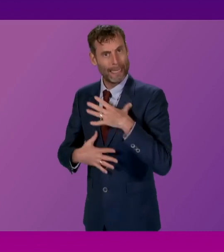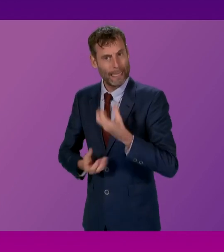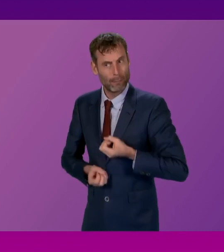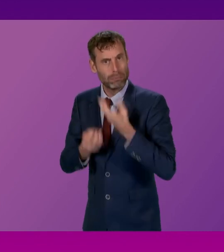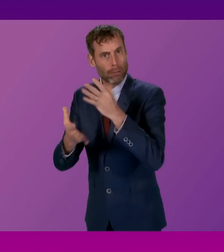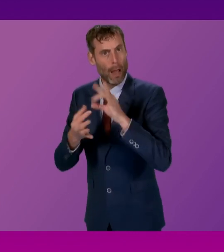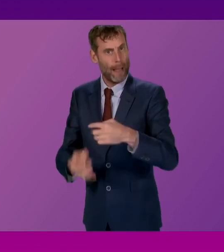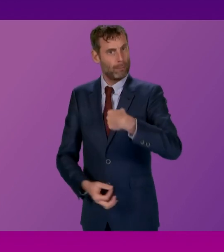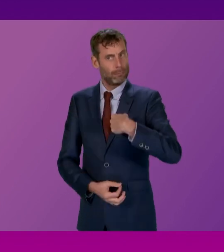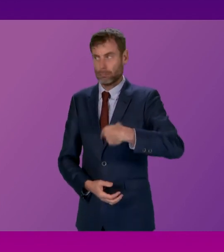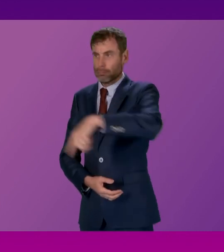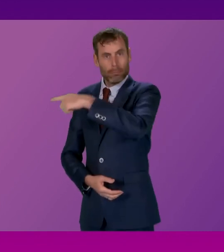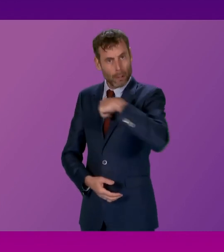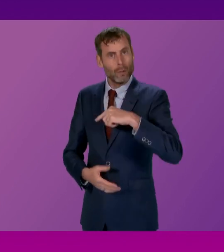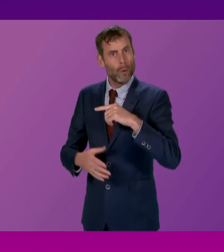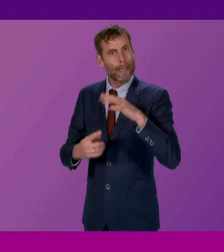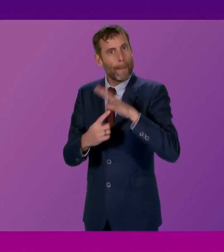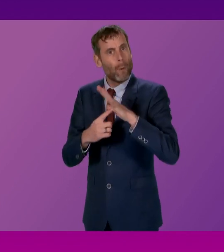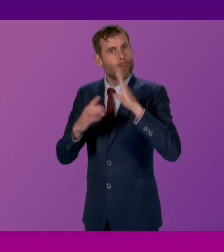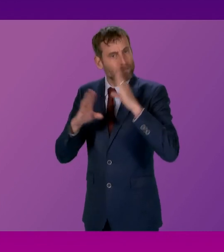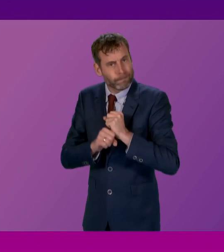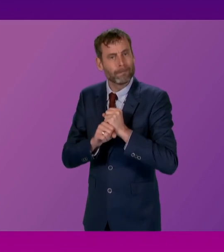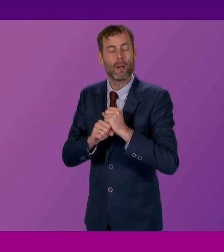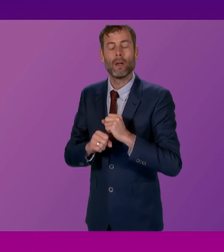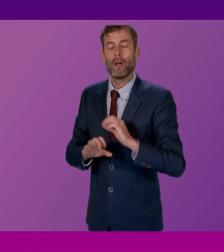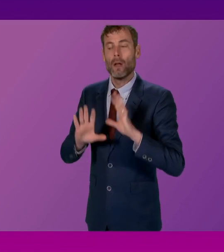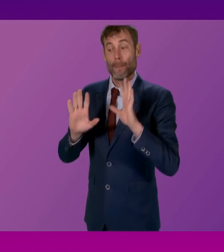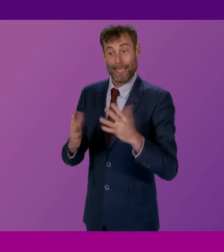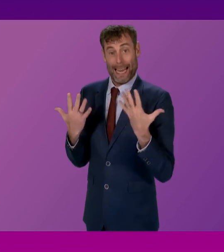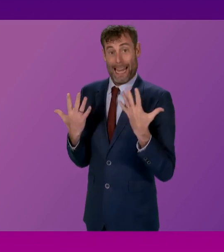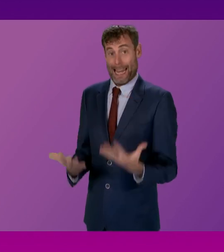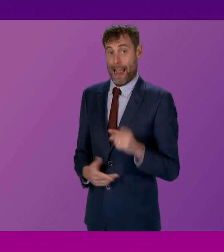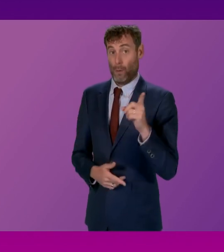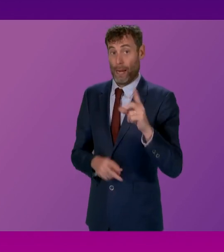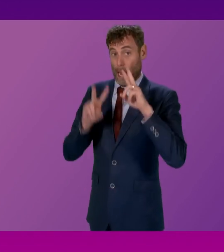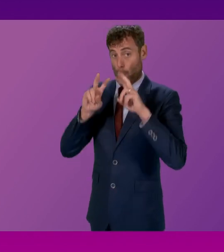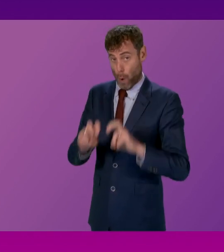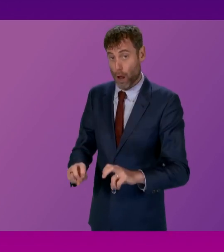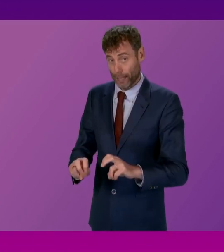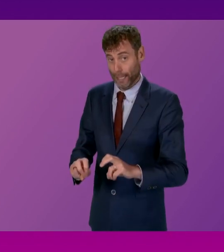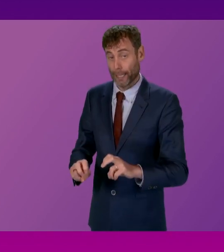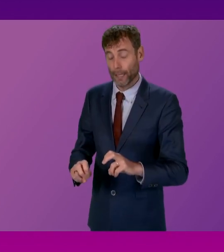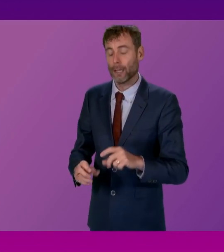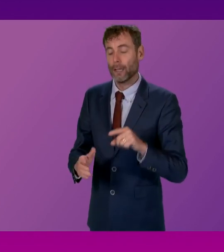To make it absolutely clear, my understanding is that the information about the confidentiality of the inquiry has been sent to the Scottish Parliament information centre, but we can